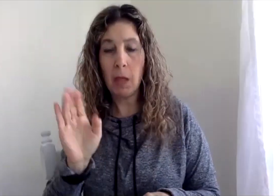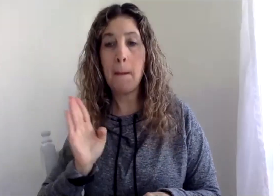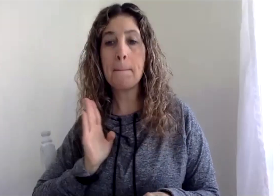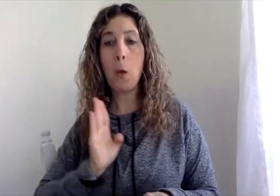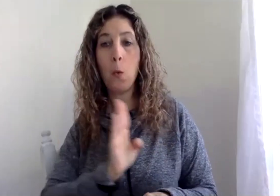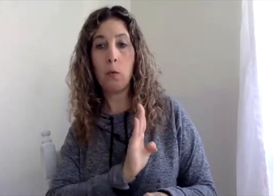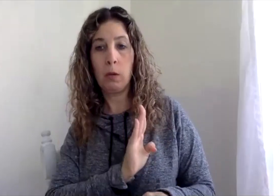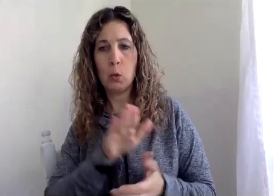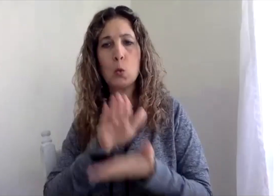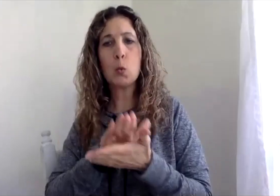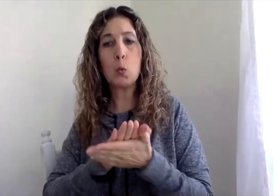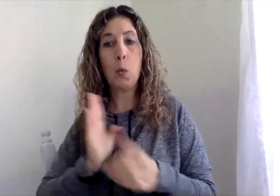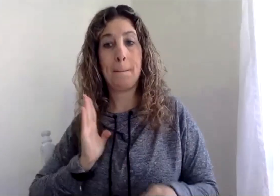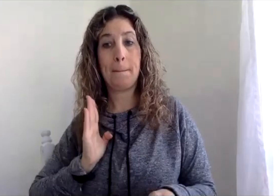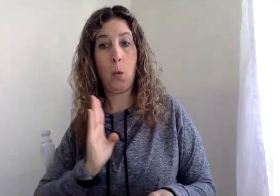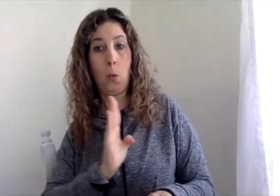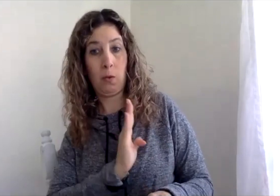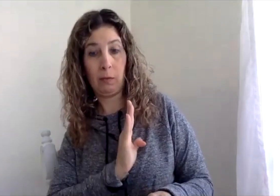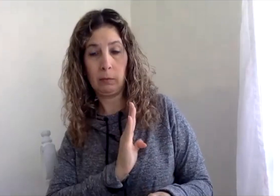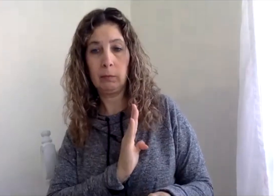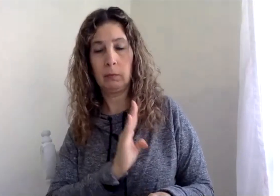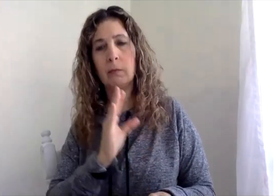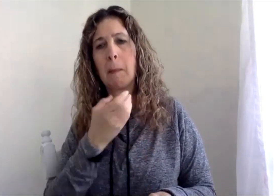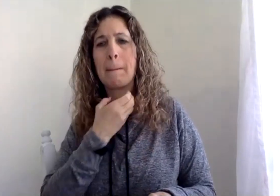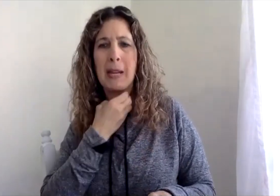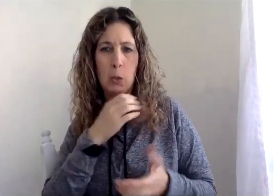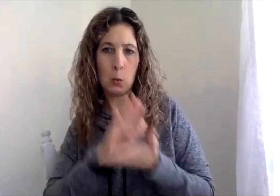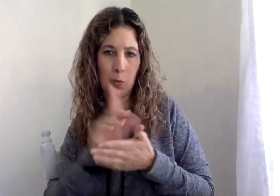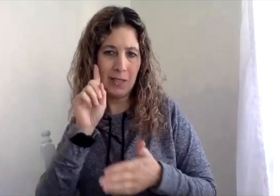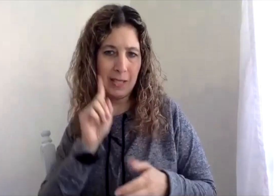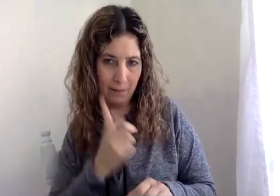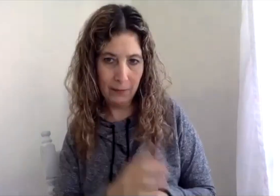Now, she's the CEO of the school plus if you look down the list of the board members.